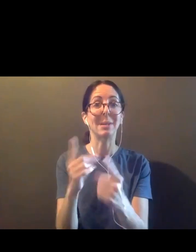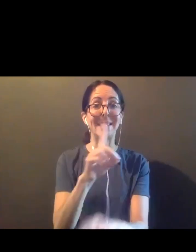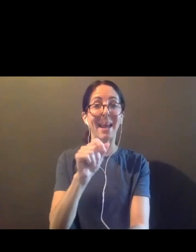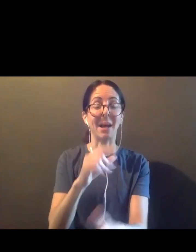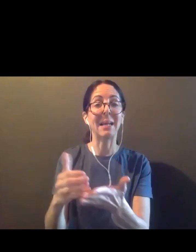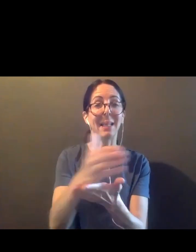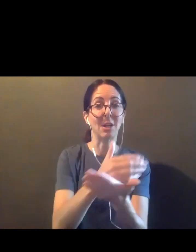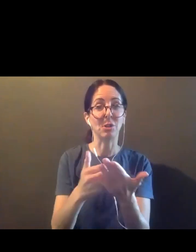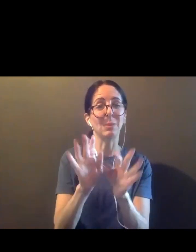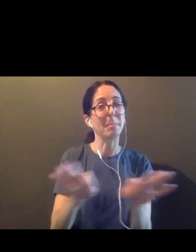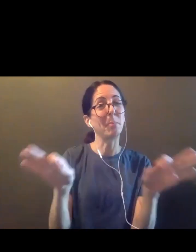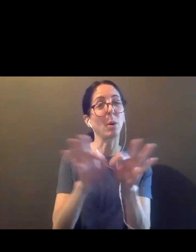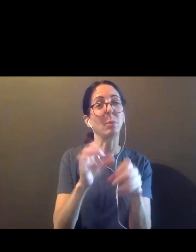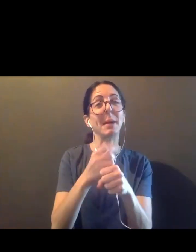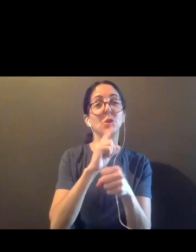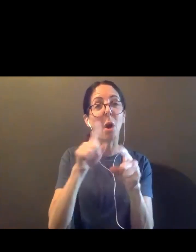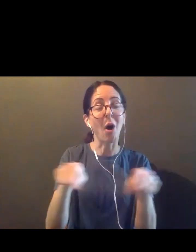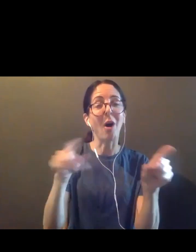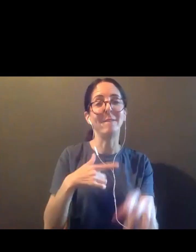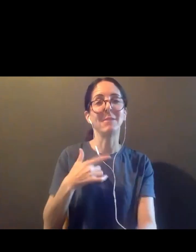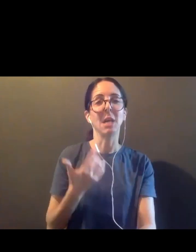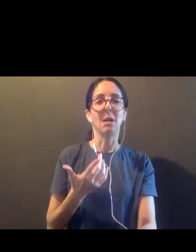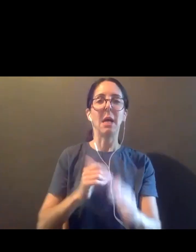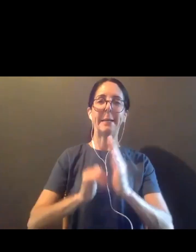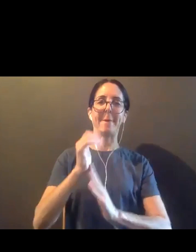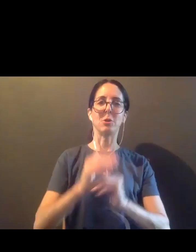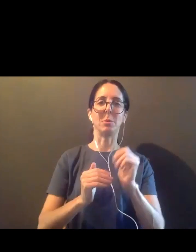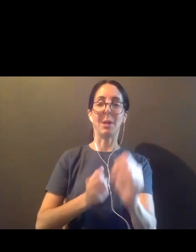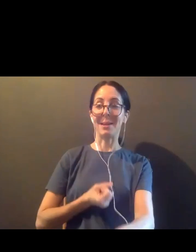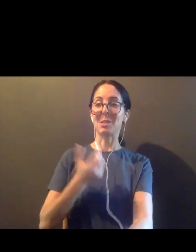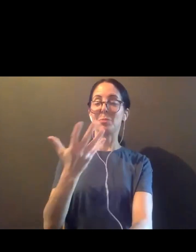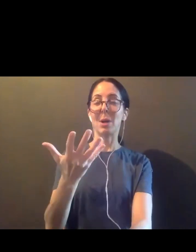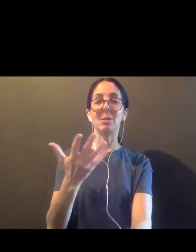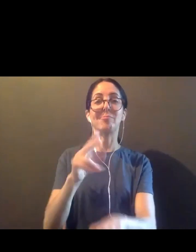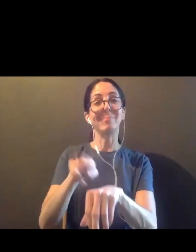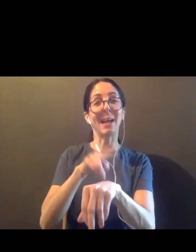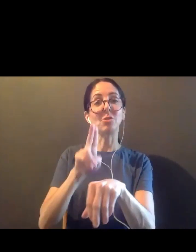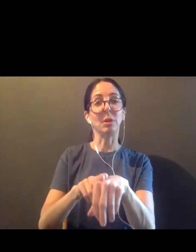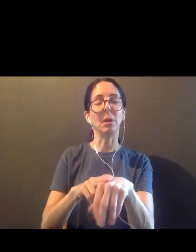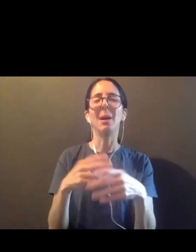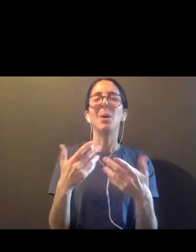I should say. So everyone could express themselves in different ways rather than just here’s a survey of our research questions.